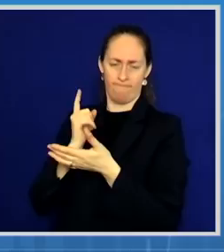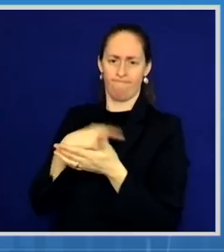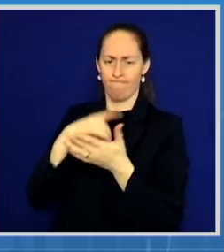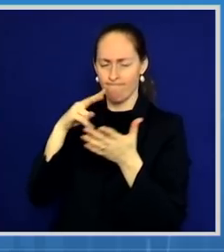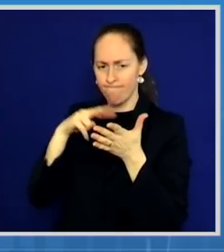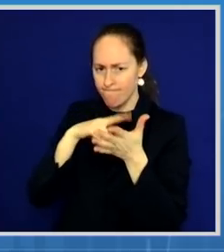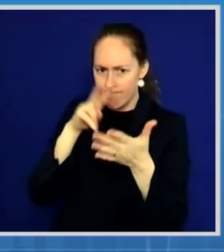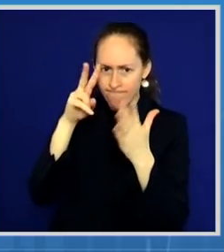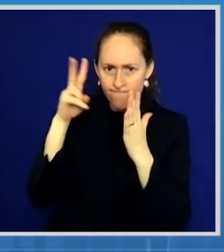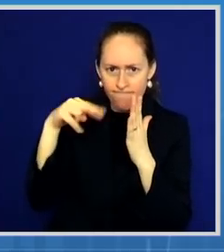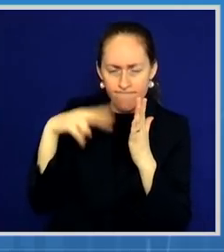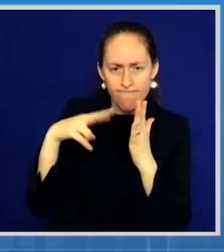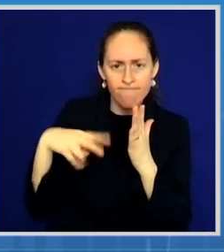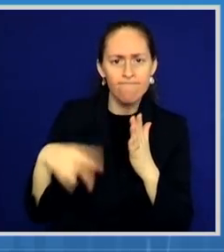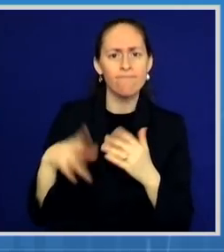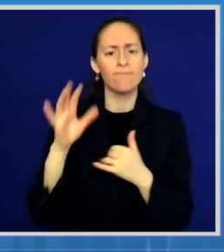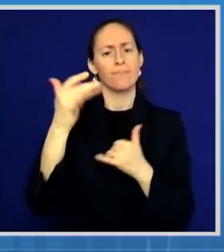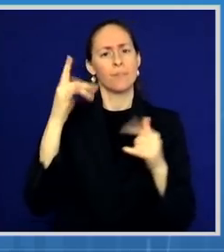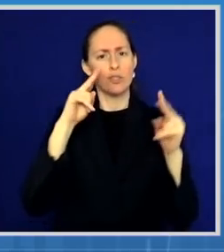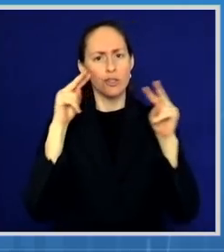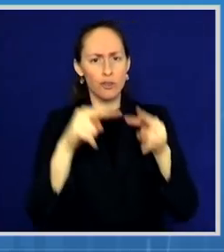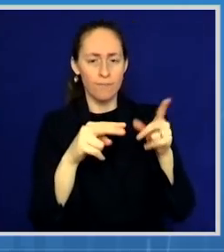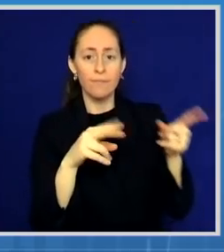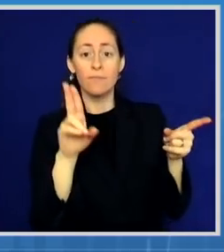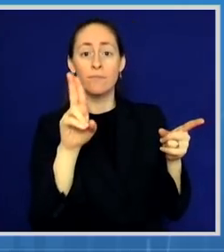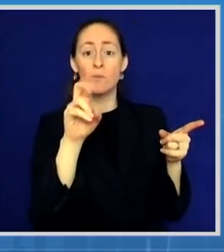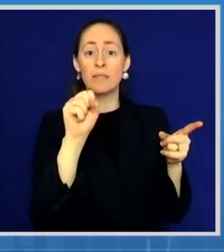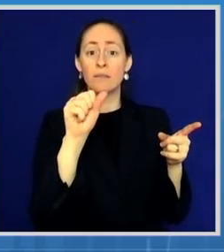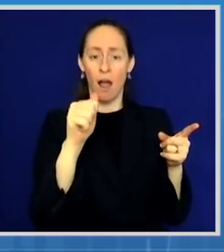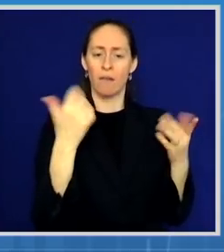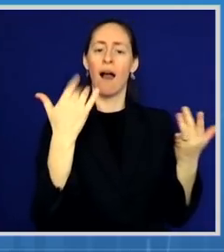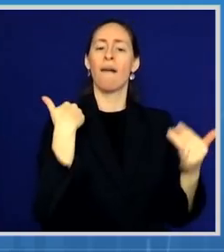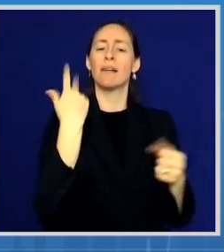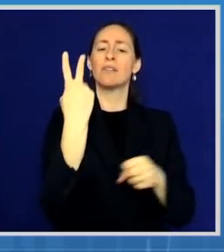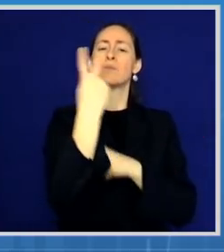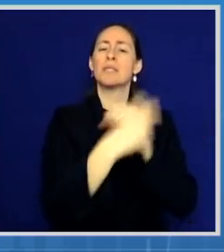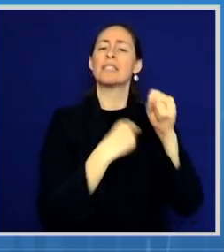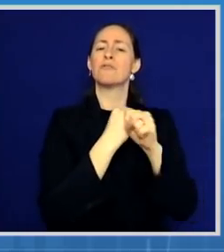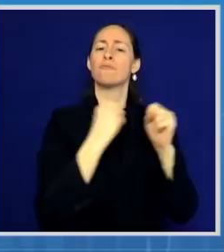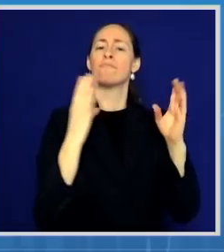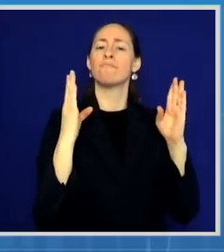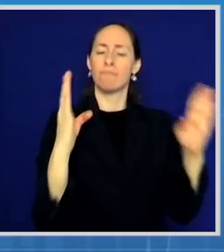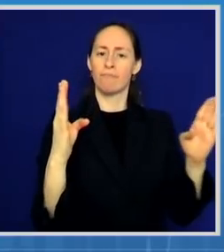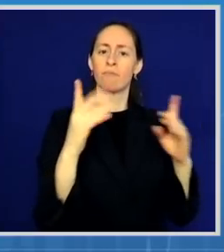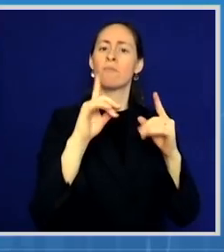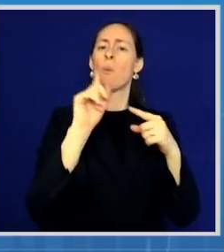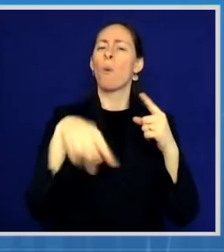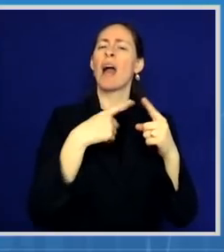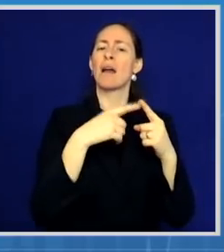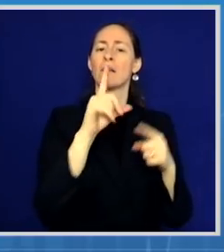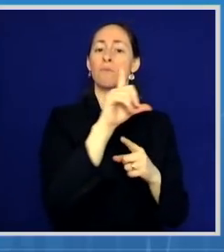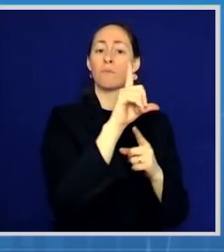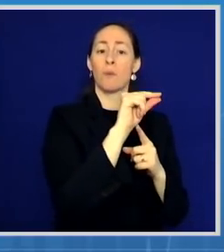over a two year period from 2017 to 2019. And note on the second bullet,